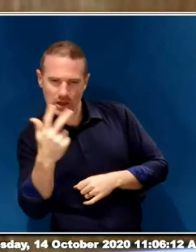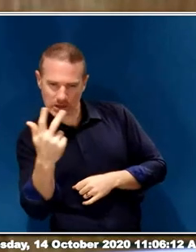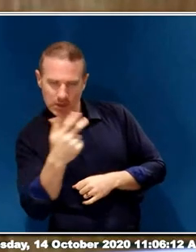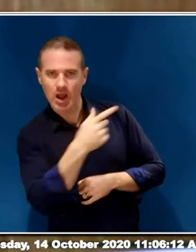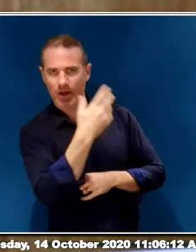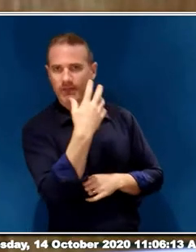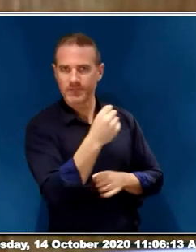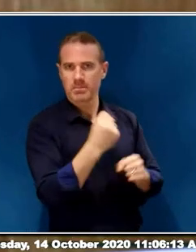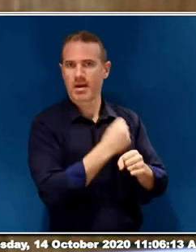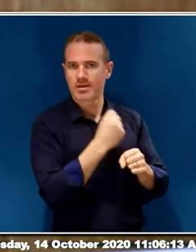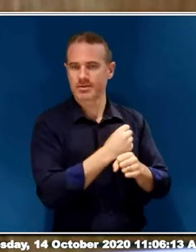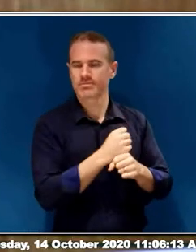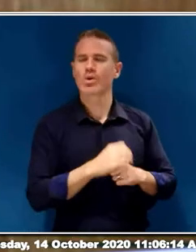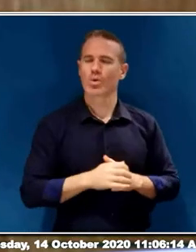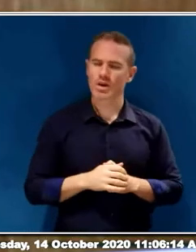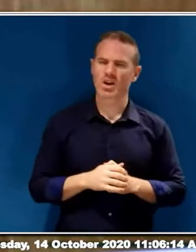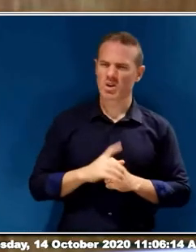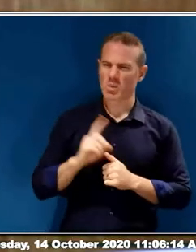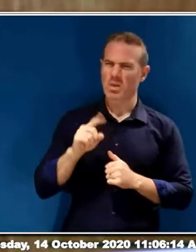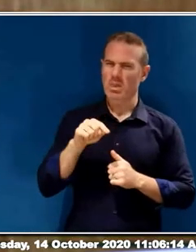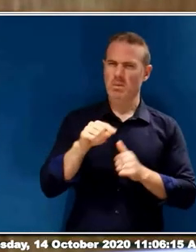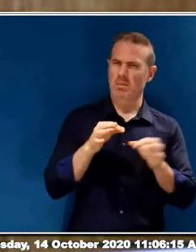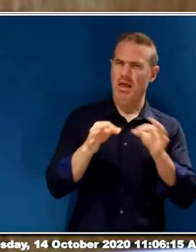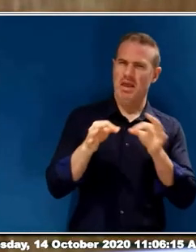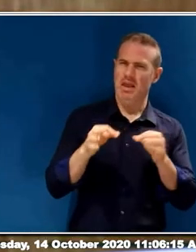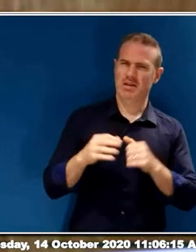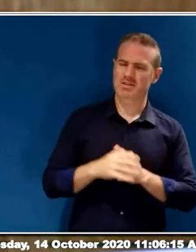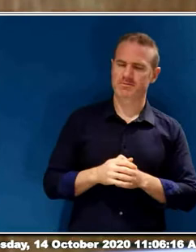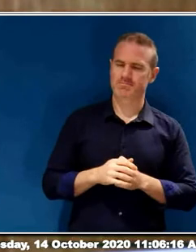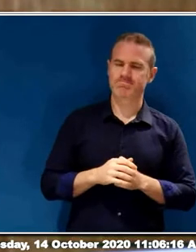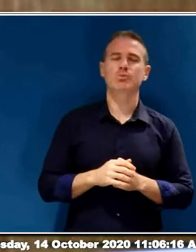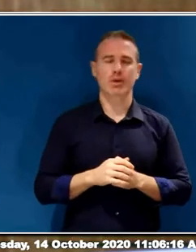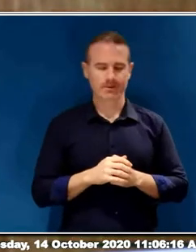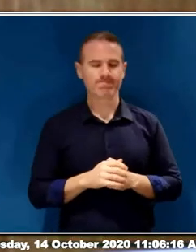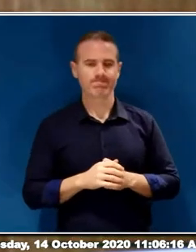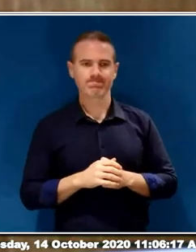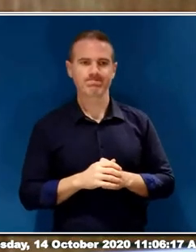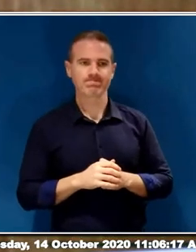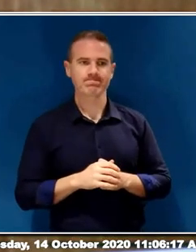A Crisis Management Plan is when a student who is in crisis